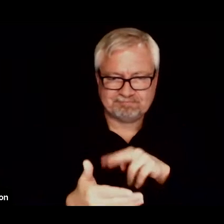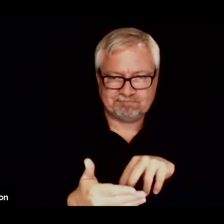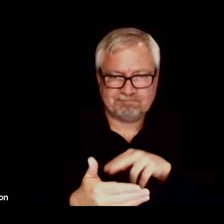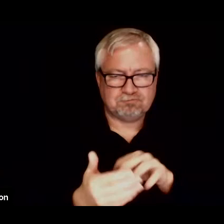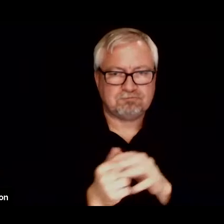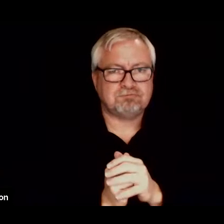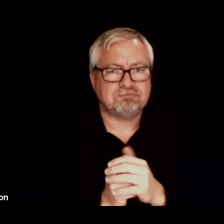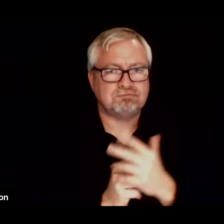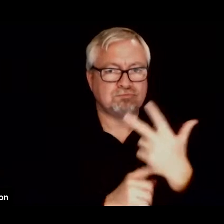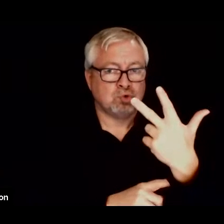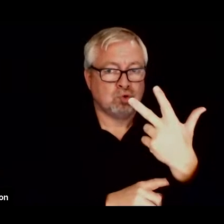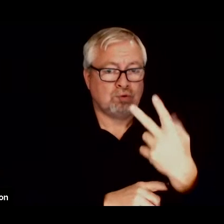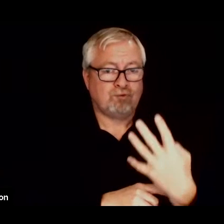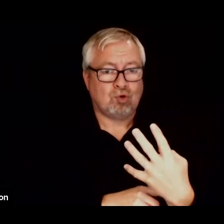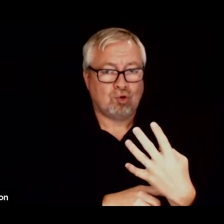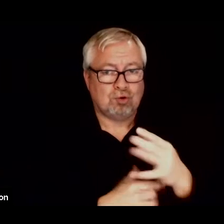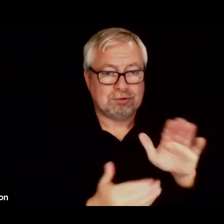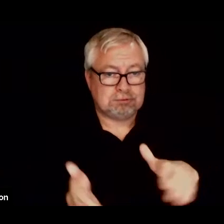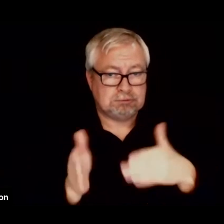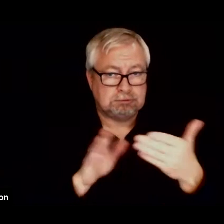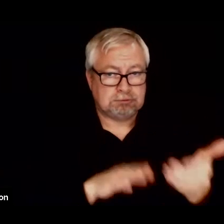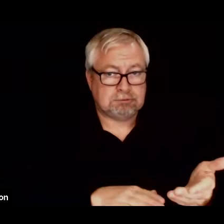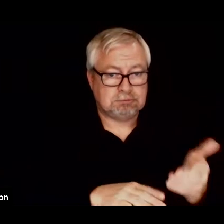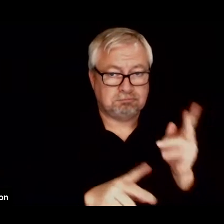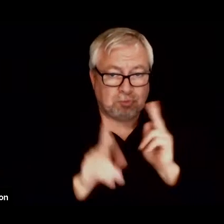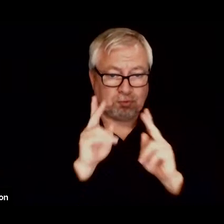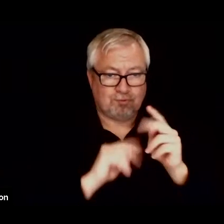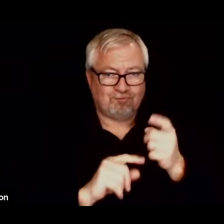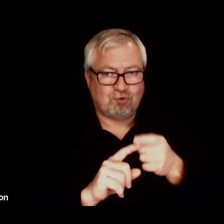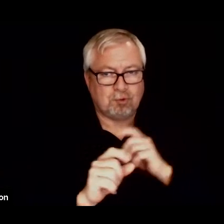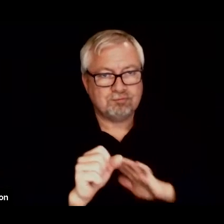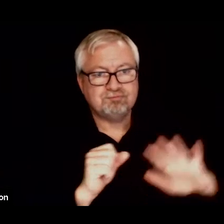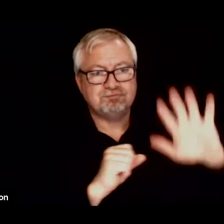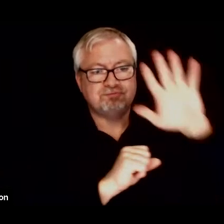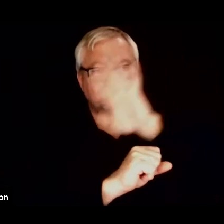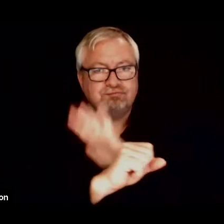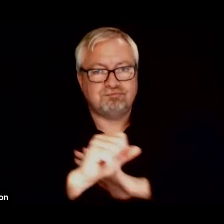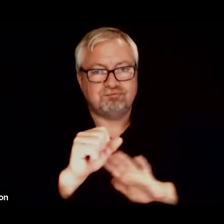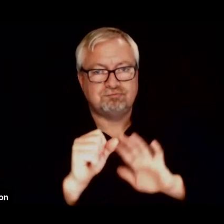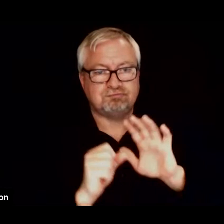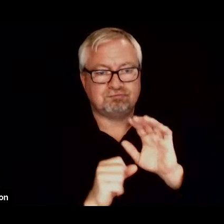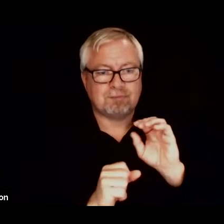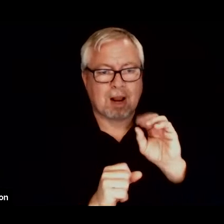were among people from Greater Minnesota and their ages ranged from people in their 40s